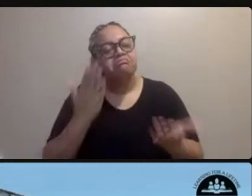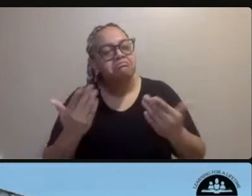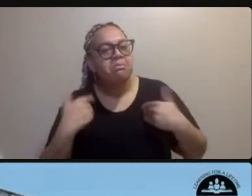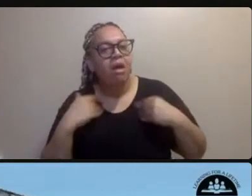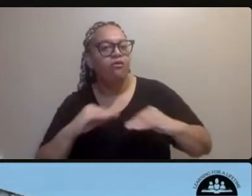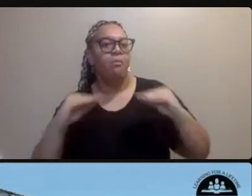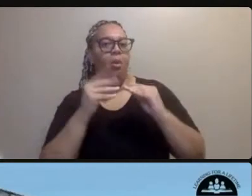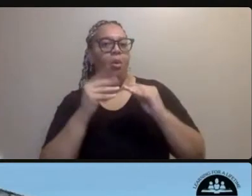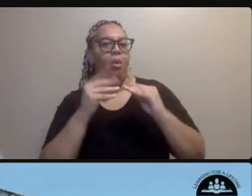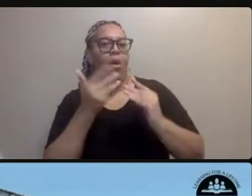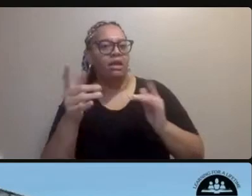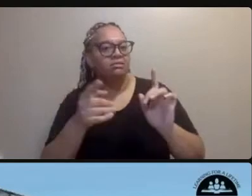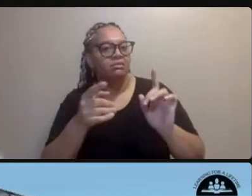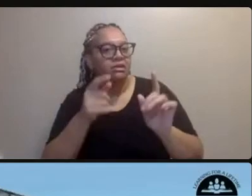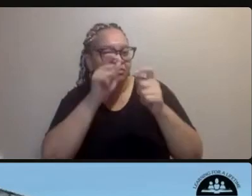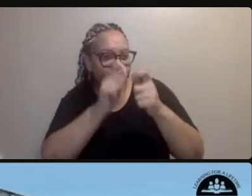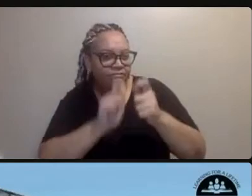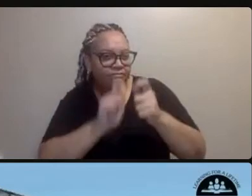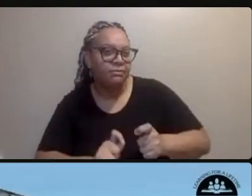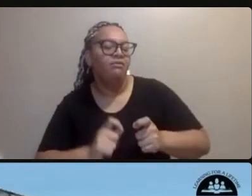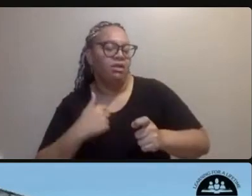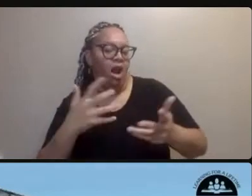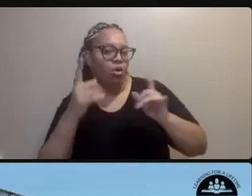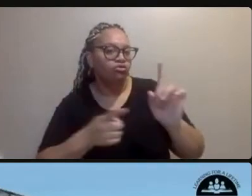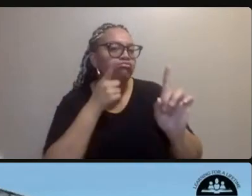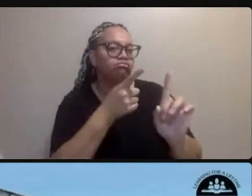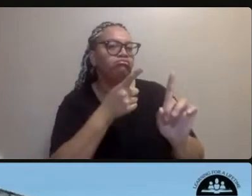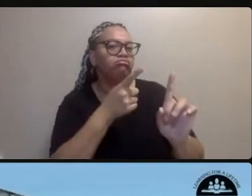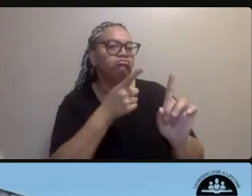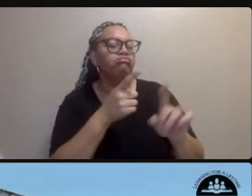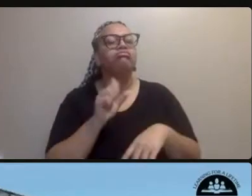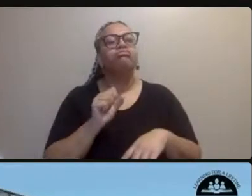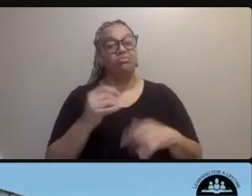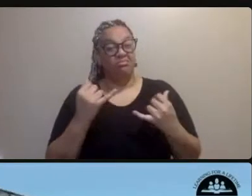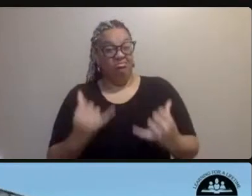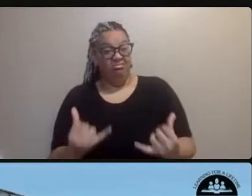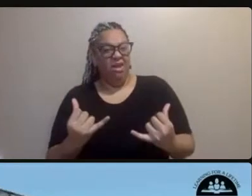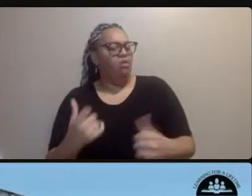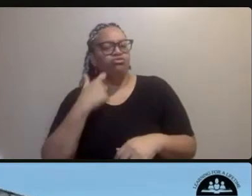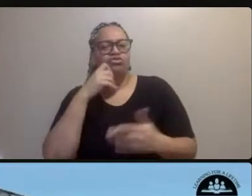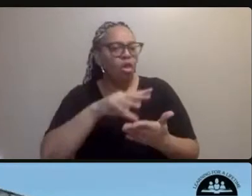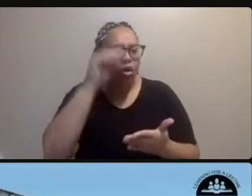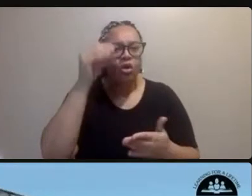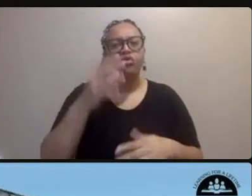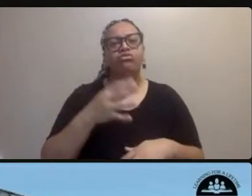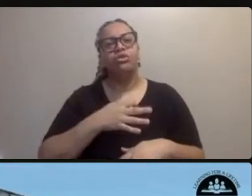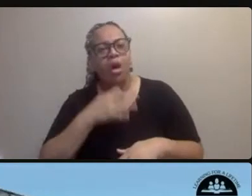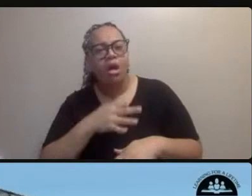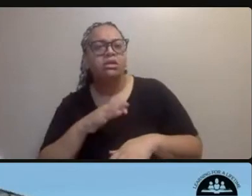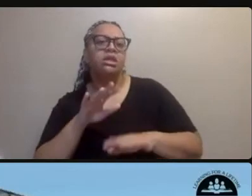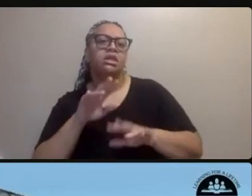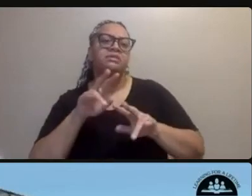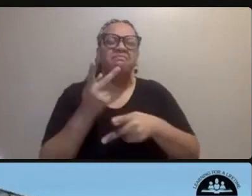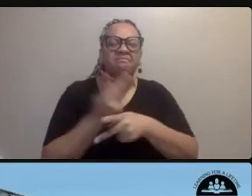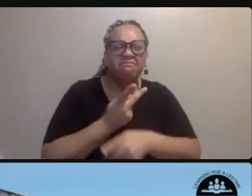JUST HELP STEWARD THINGS ALONG. AND AS I LEARN THEN MAYBE I'LL HAVE A MORE OF AN AGENDA AND